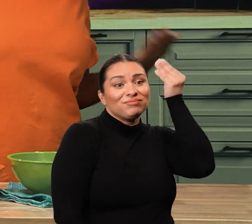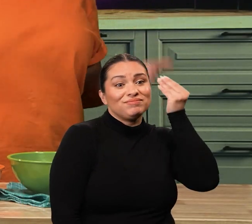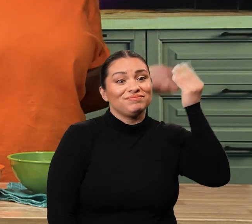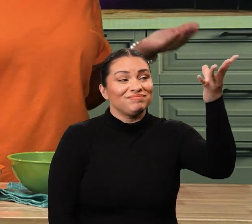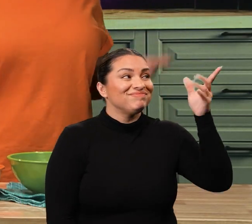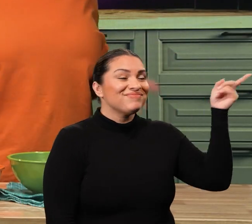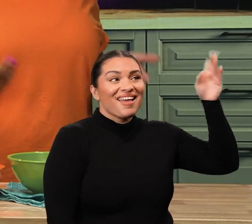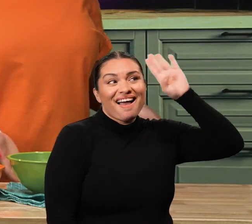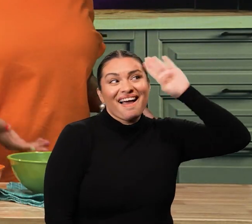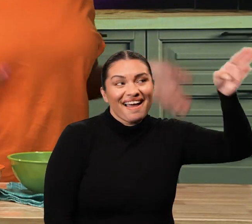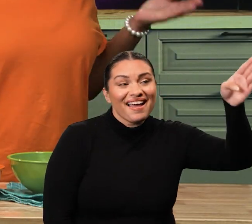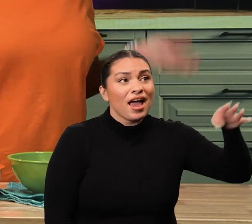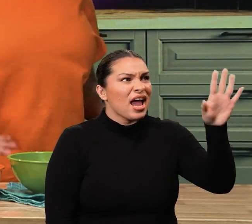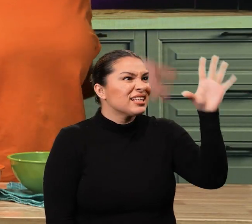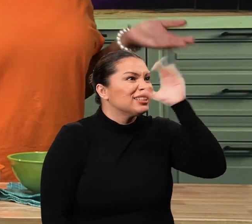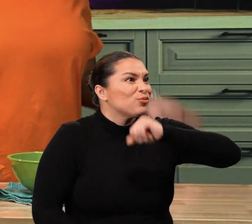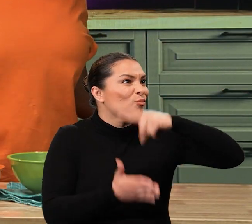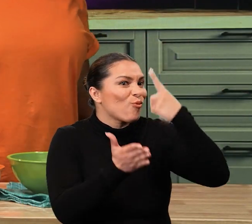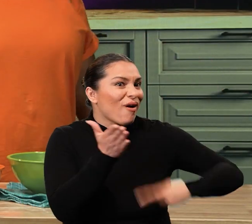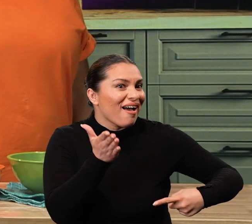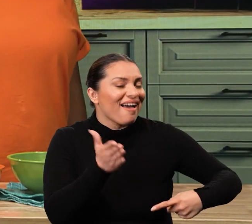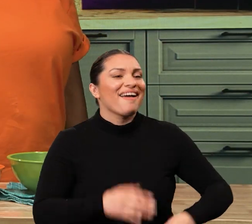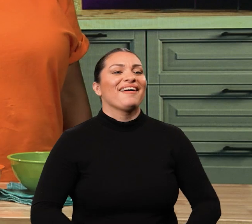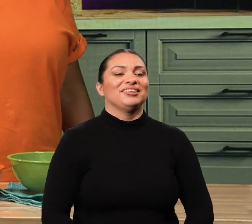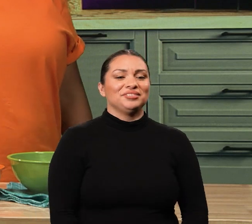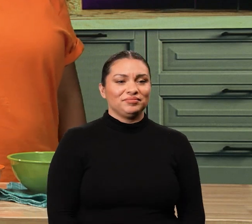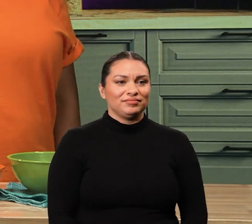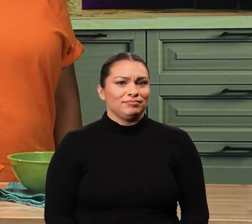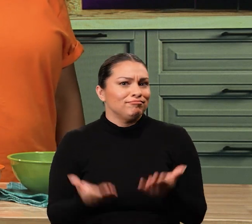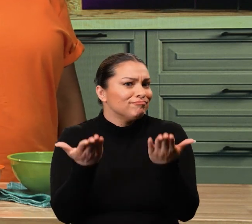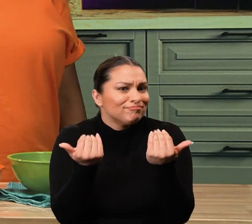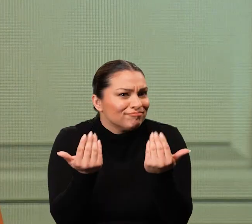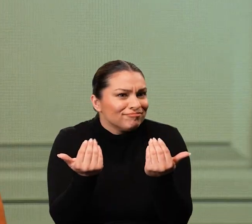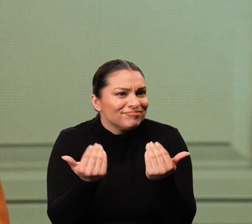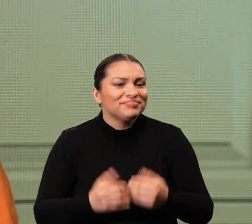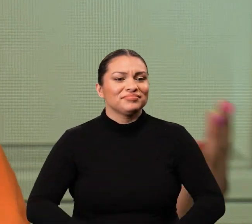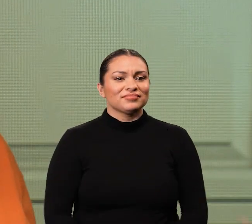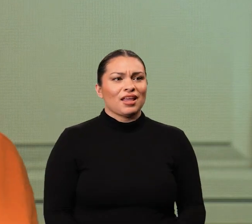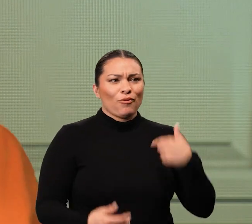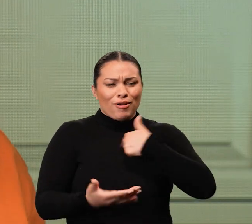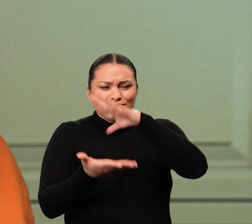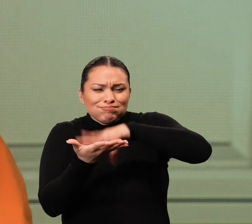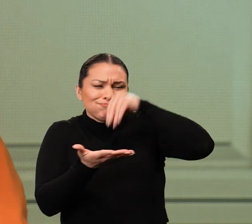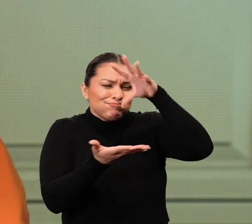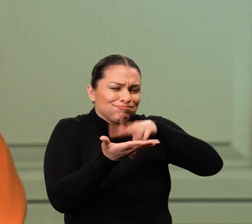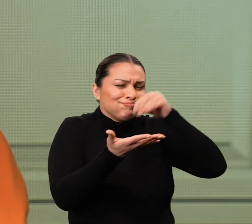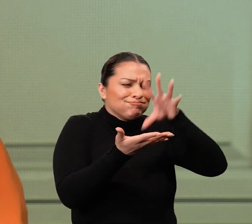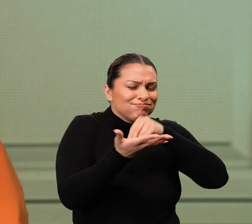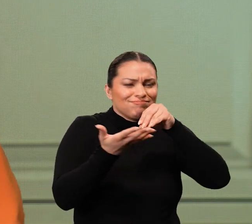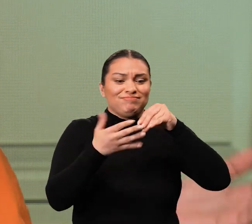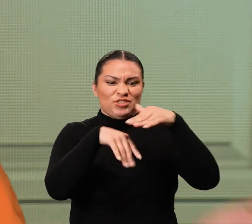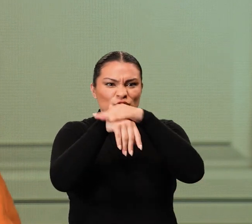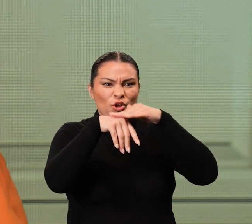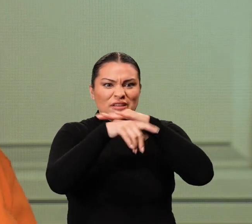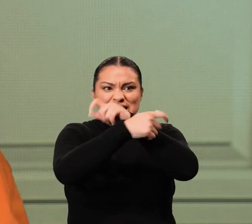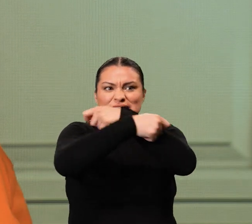Mom, Dr. Williams said hi, and guess what? What's that, Ava? We learned even more about surface tension